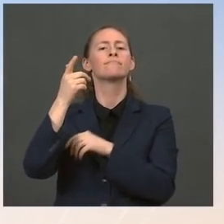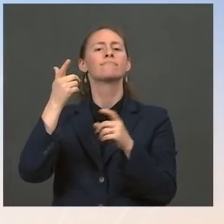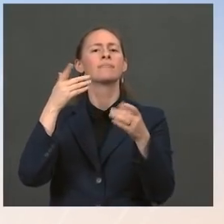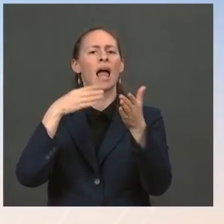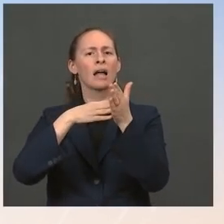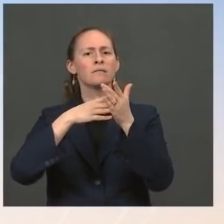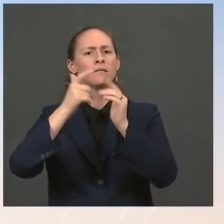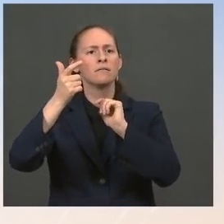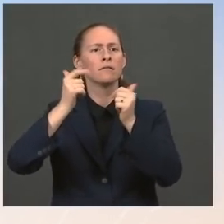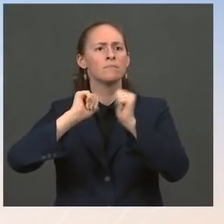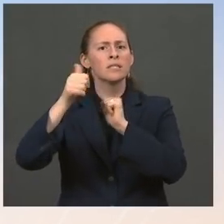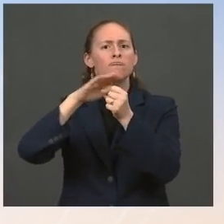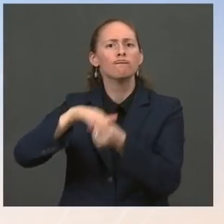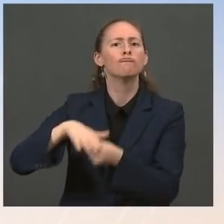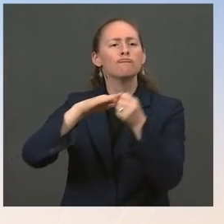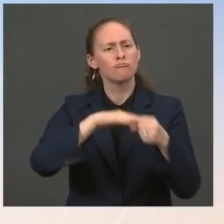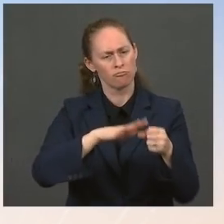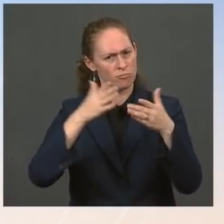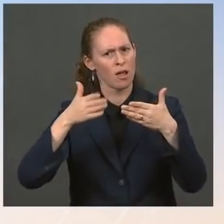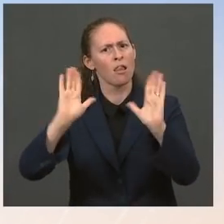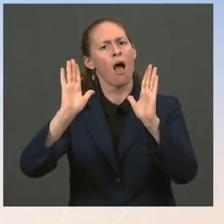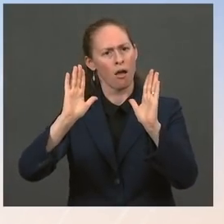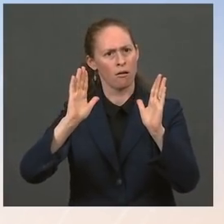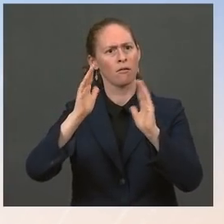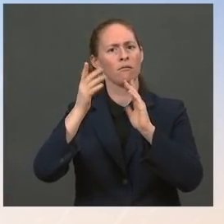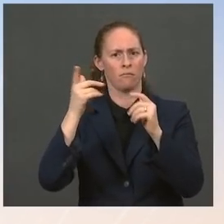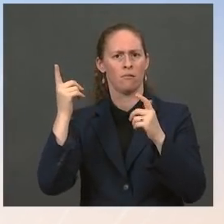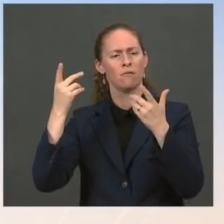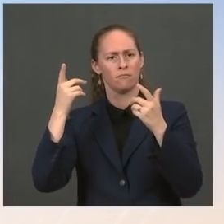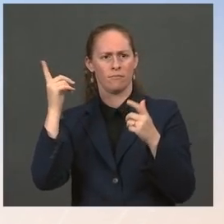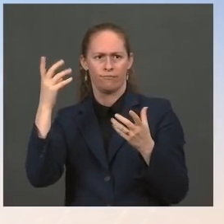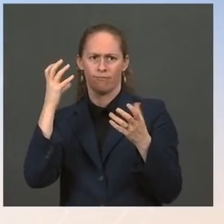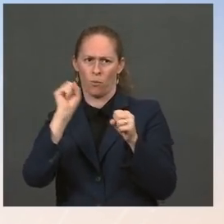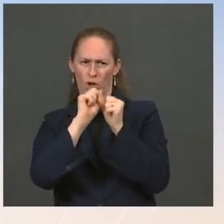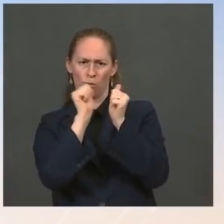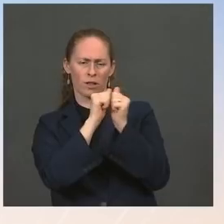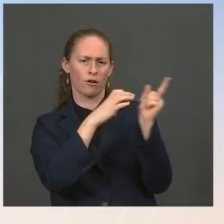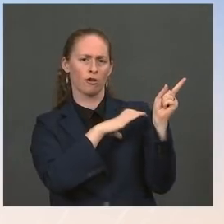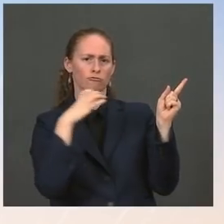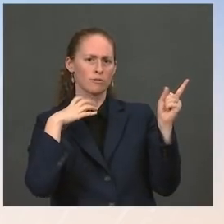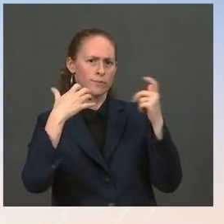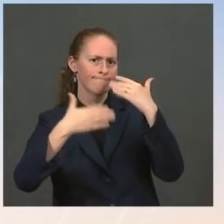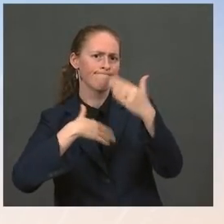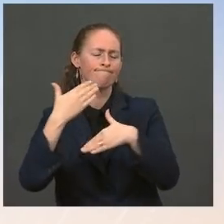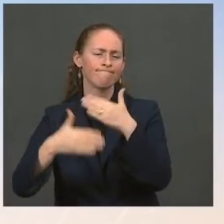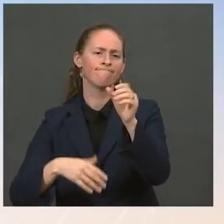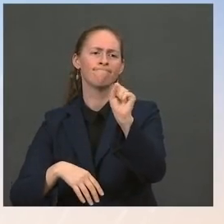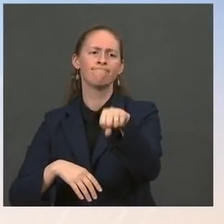And he looks forward to working with Congress on these bipartisan issues. He's also called, I would note -- because there were a number --